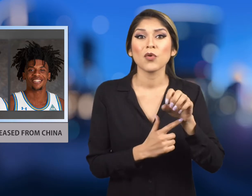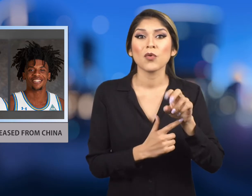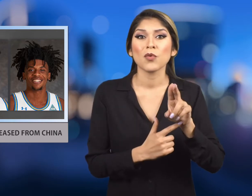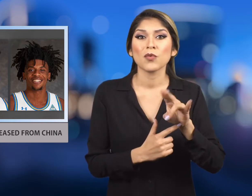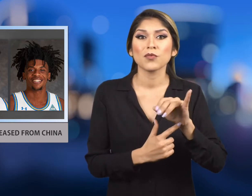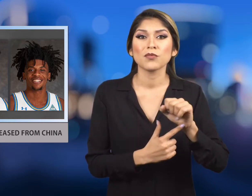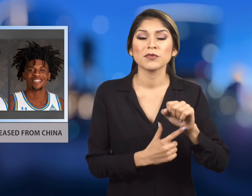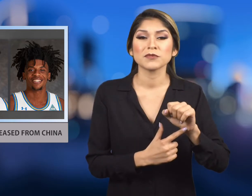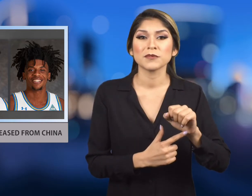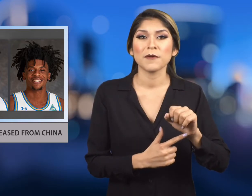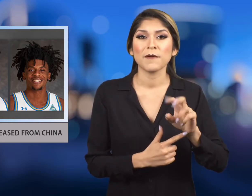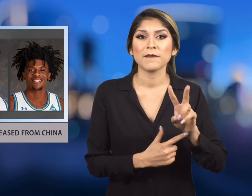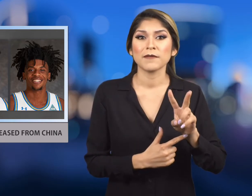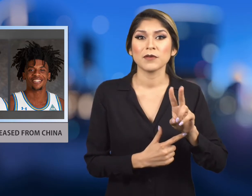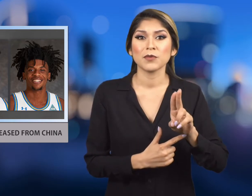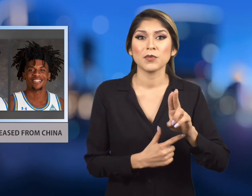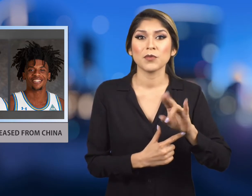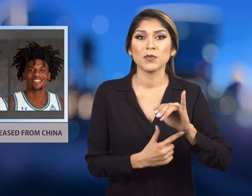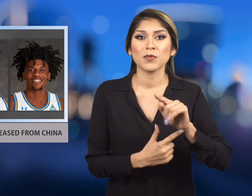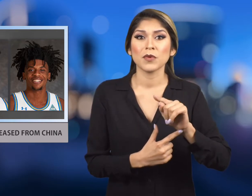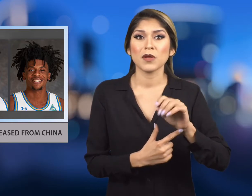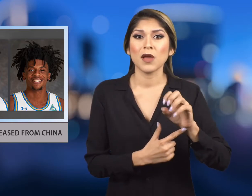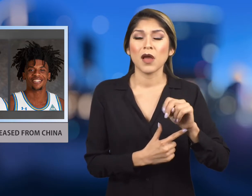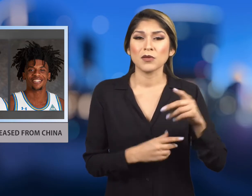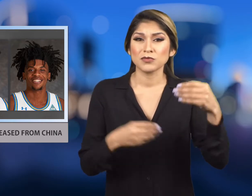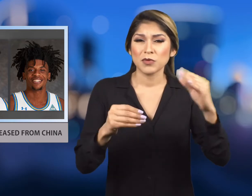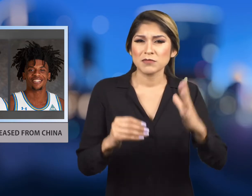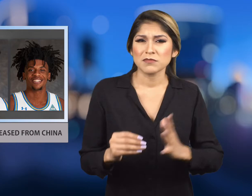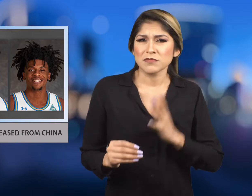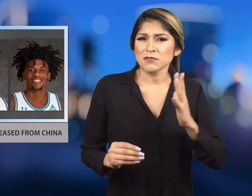designer sunglasses from a